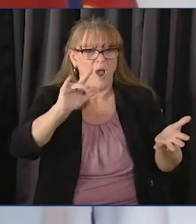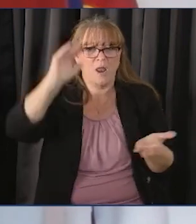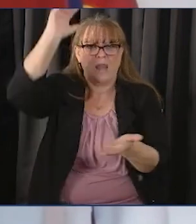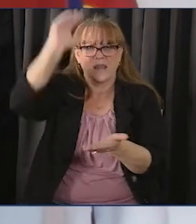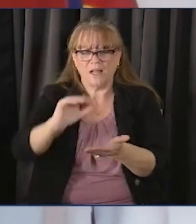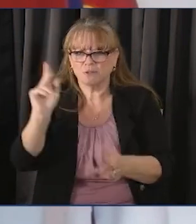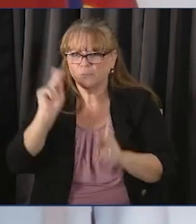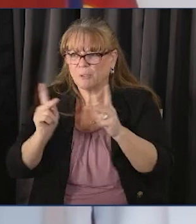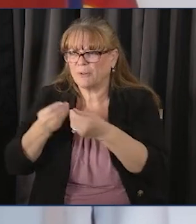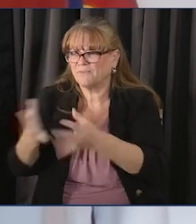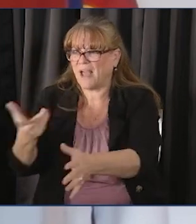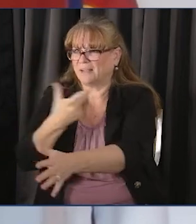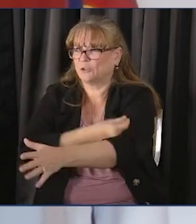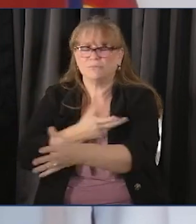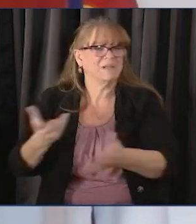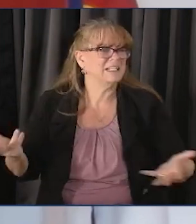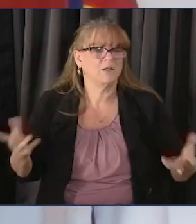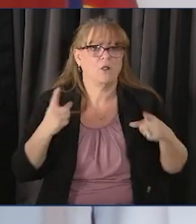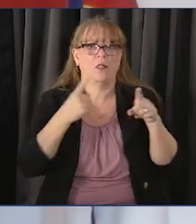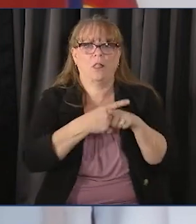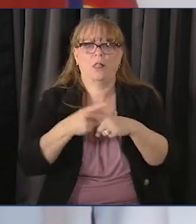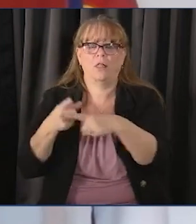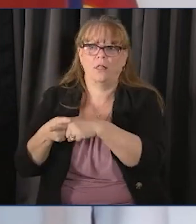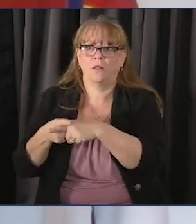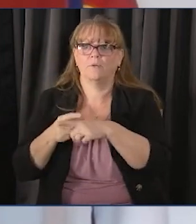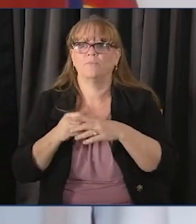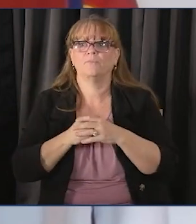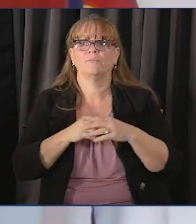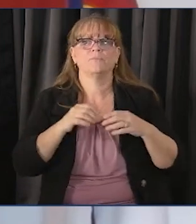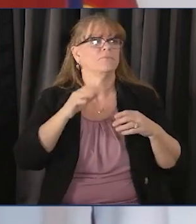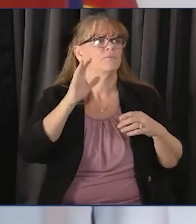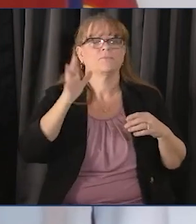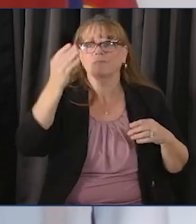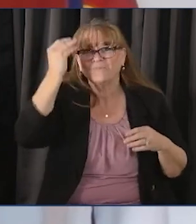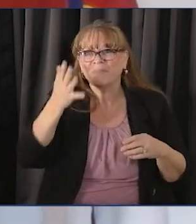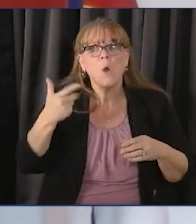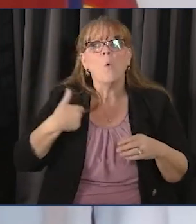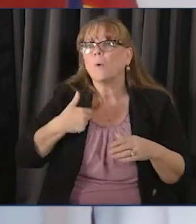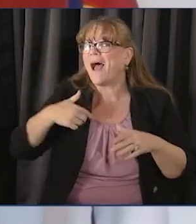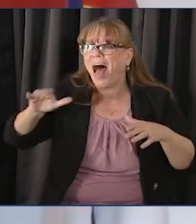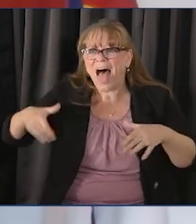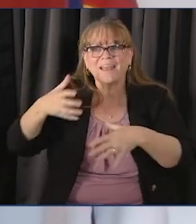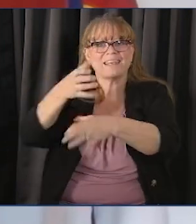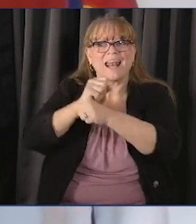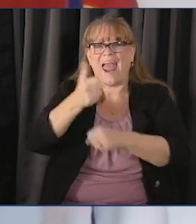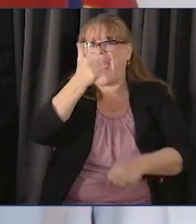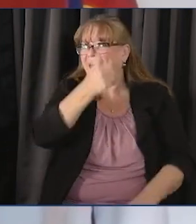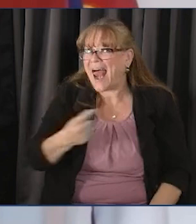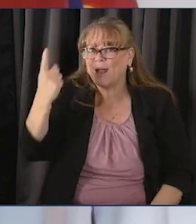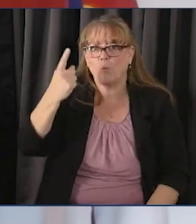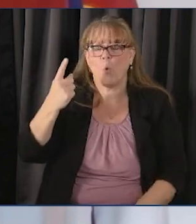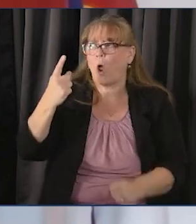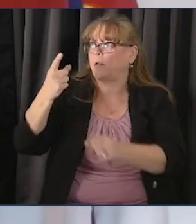we would have the ability to utilize three to five times as much vaccine each week with